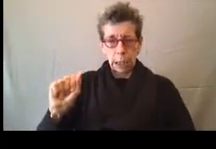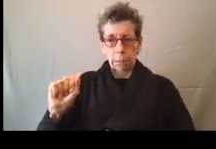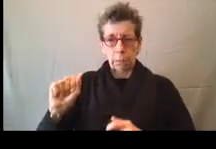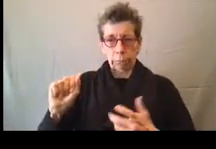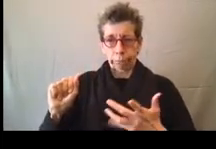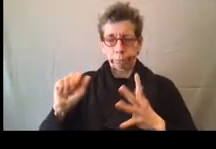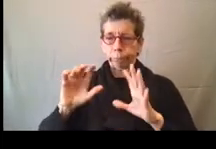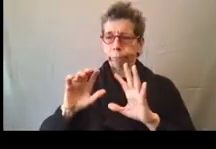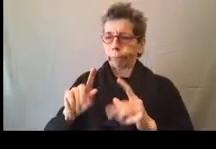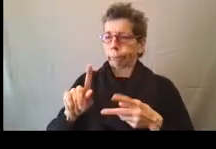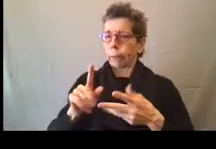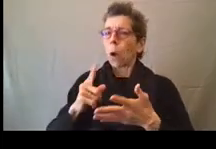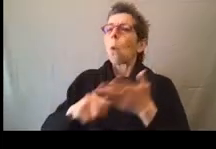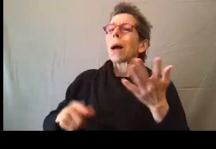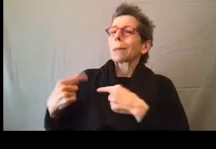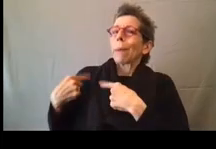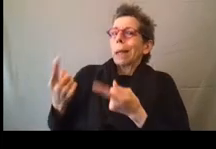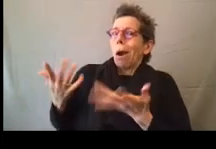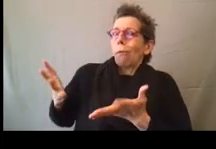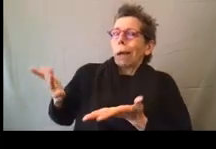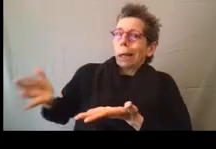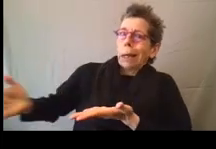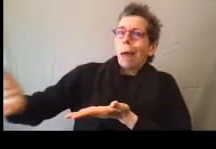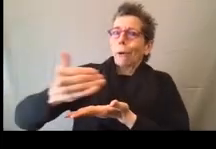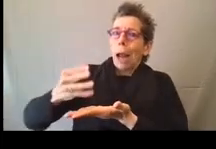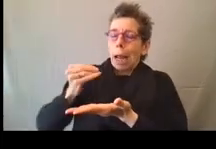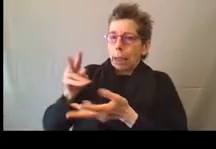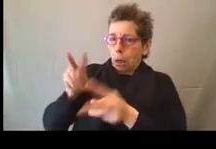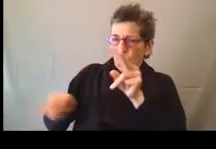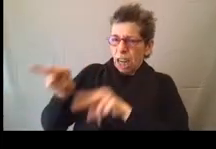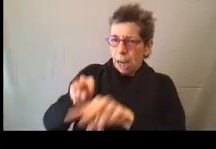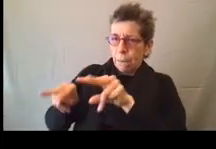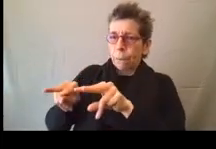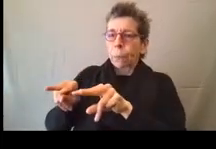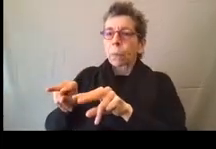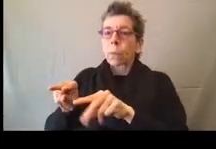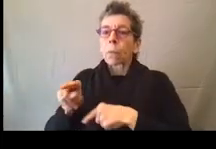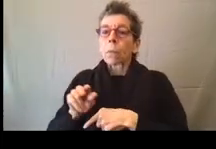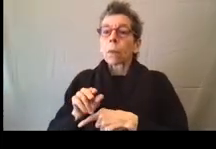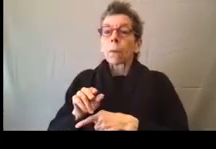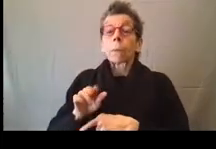are already out there. If you haven't looked at Project Implicit's website it's provided